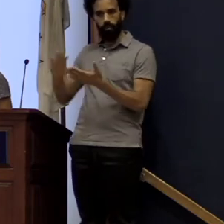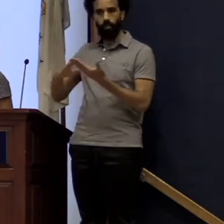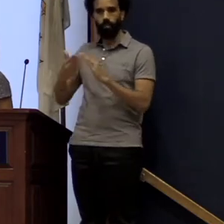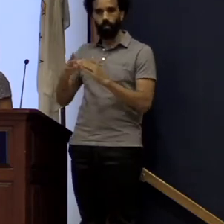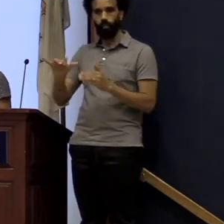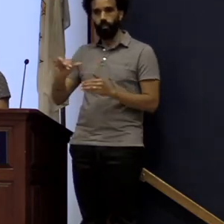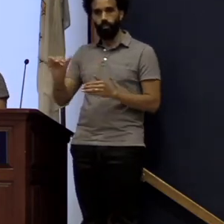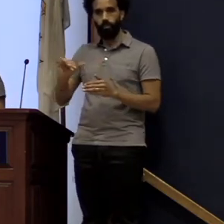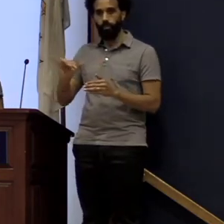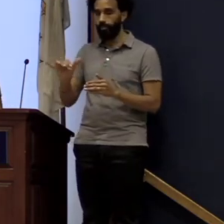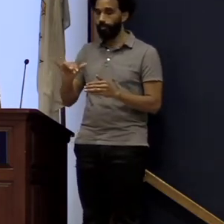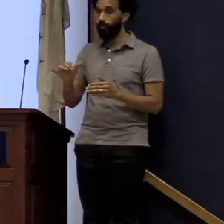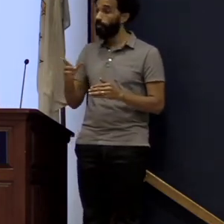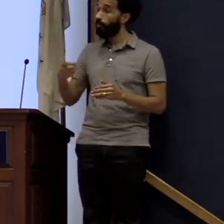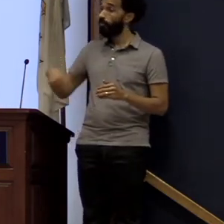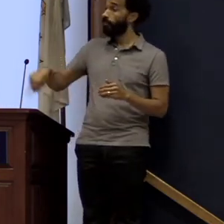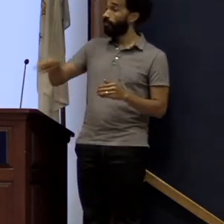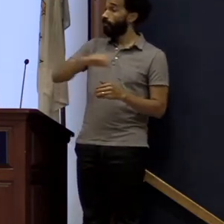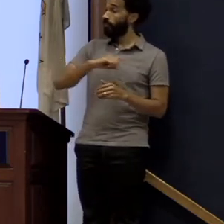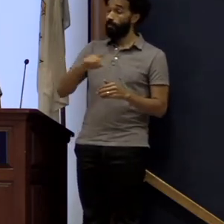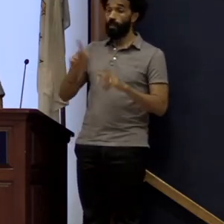Club leaders who are from the community. Tell us that